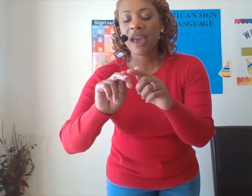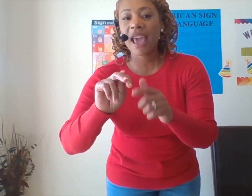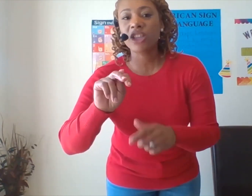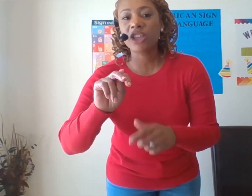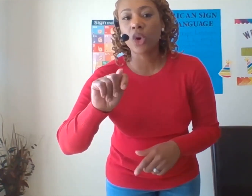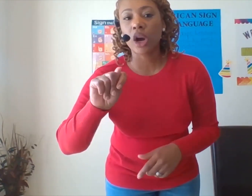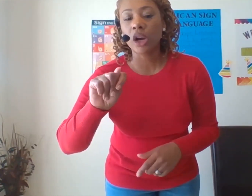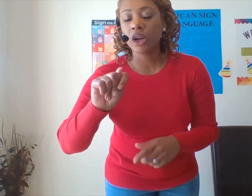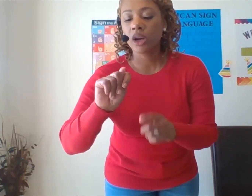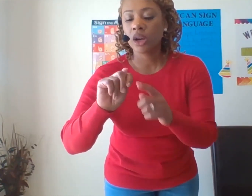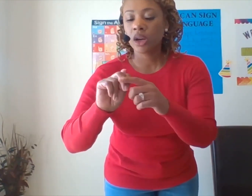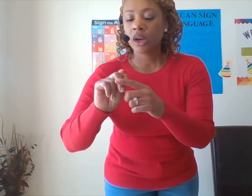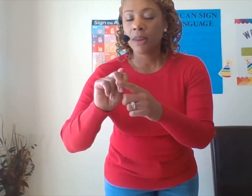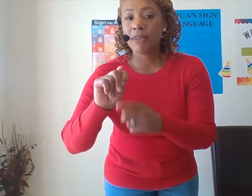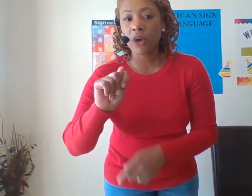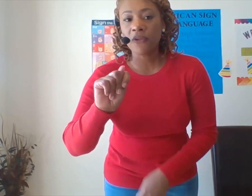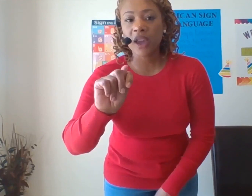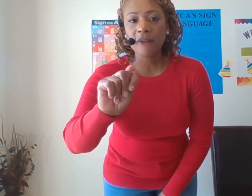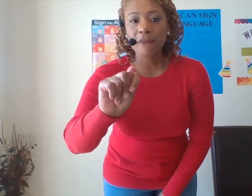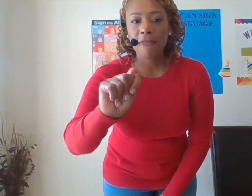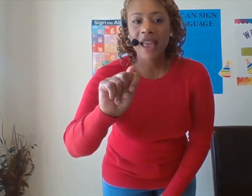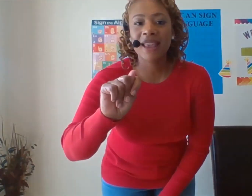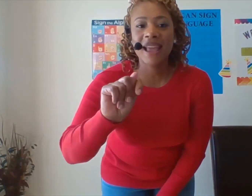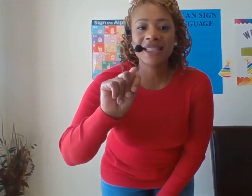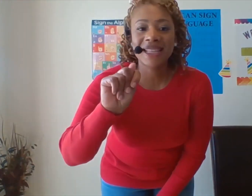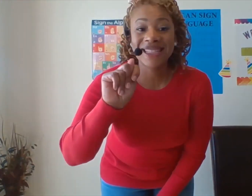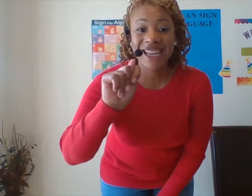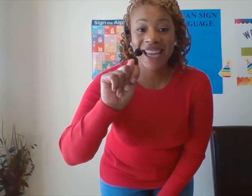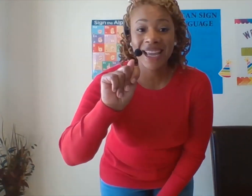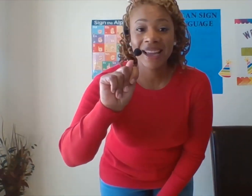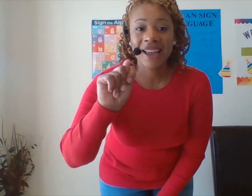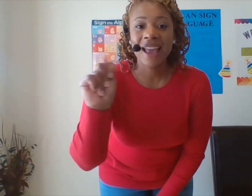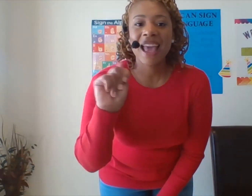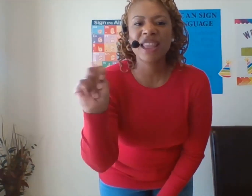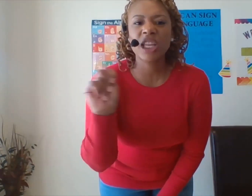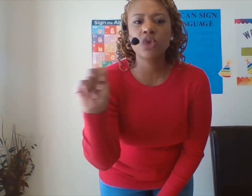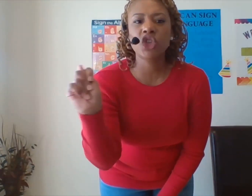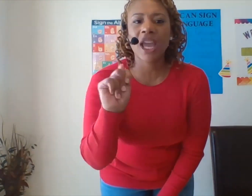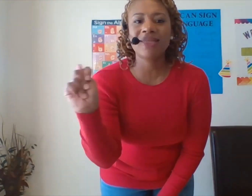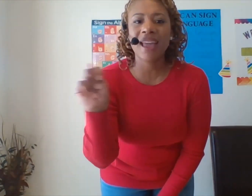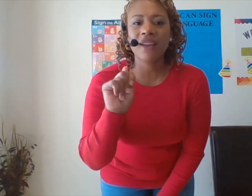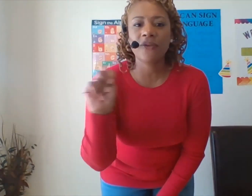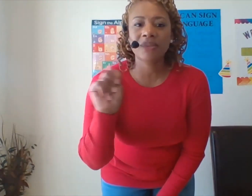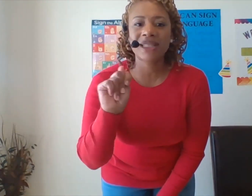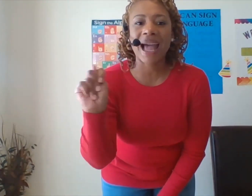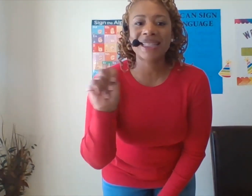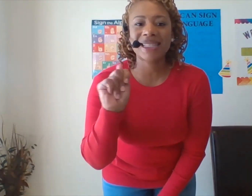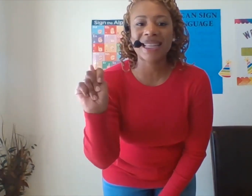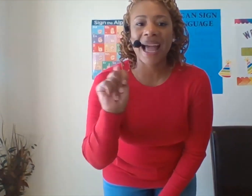middle finger and that's a tea and then you shape that from side to side